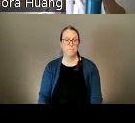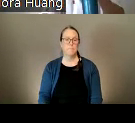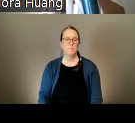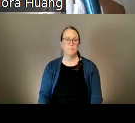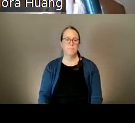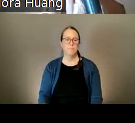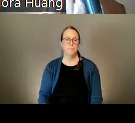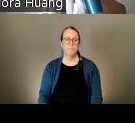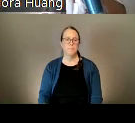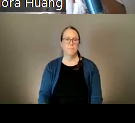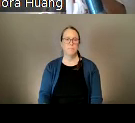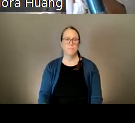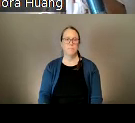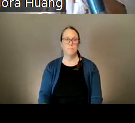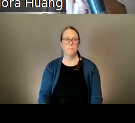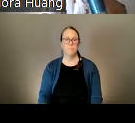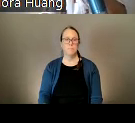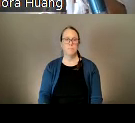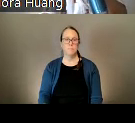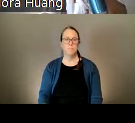although I do wanna caution people that